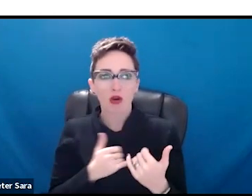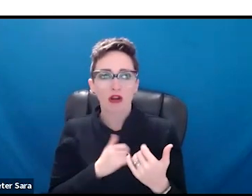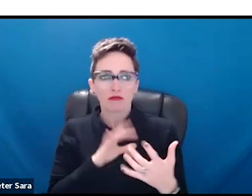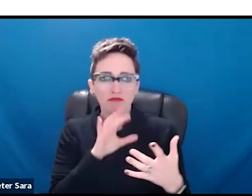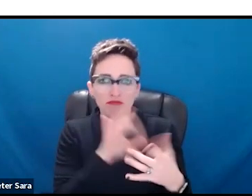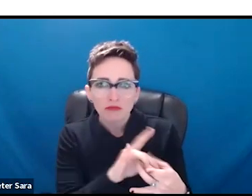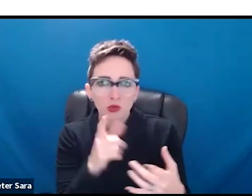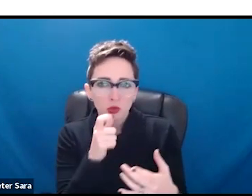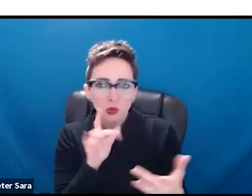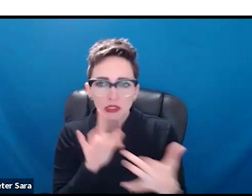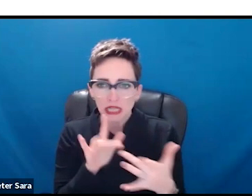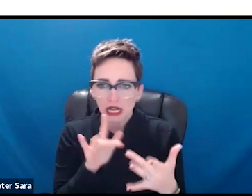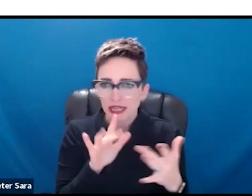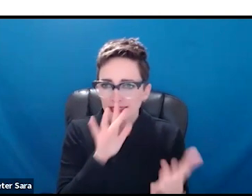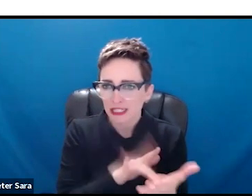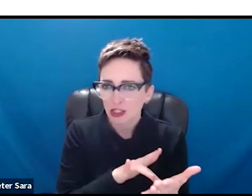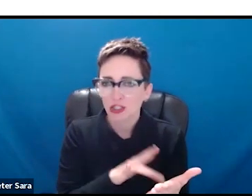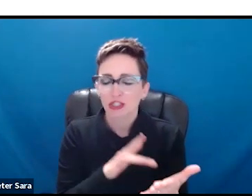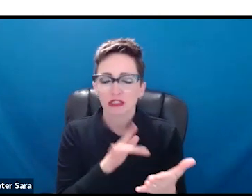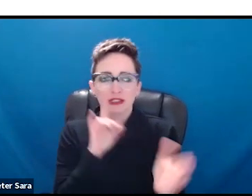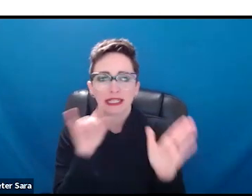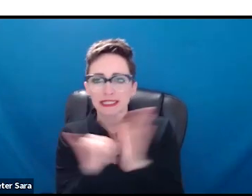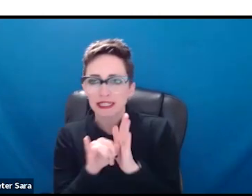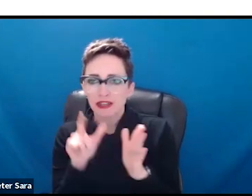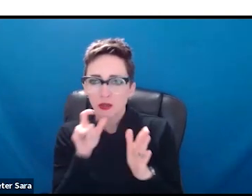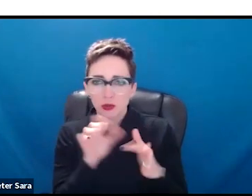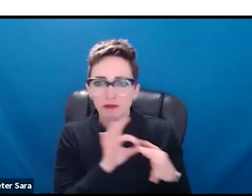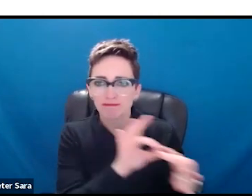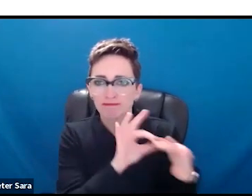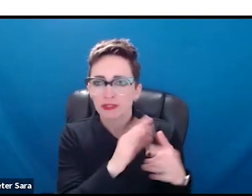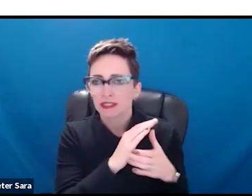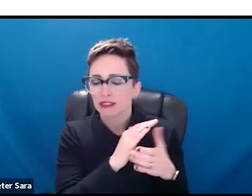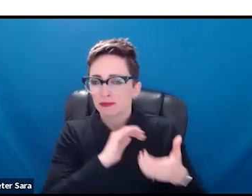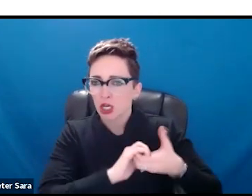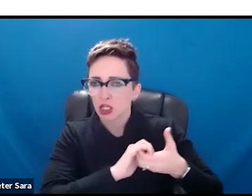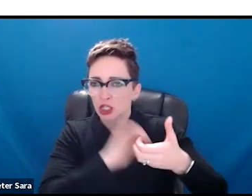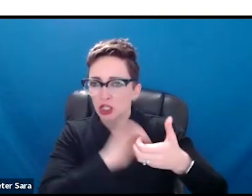They're really just forming these collaboratives. There's they're ripe for for learnings right in.